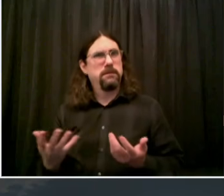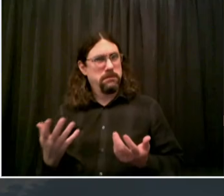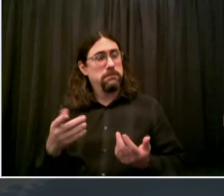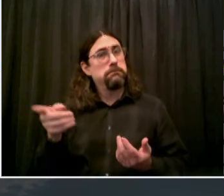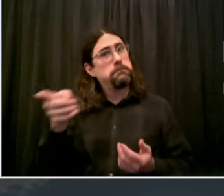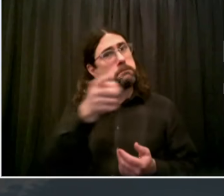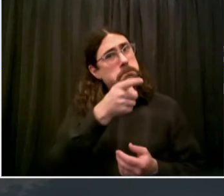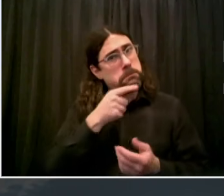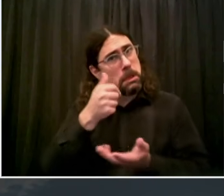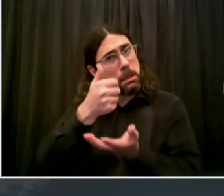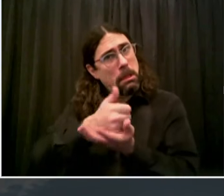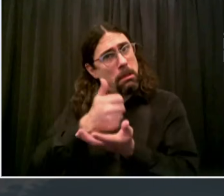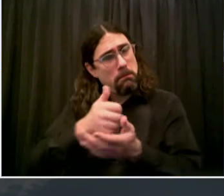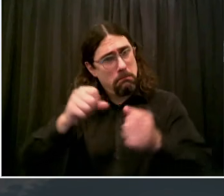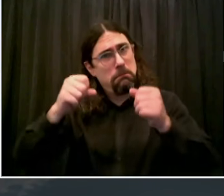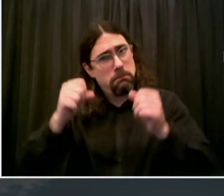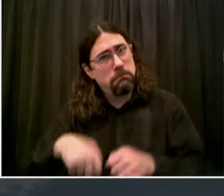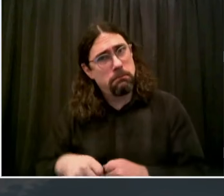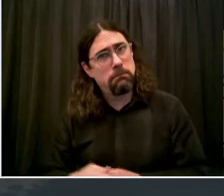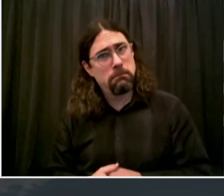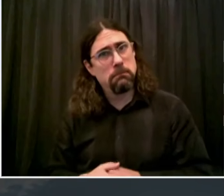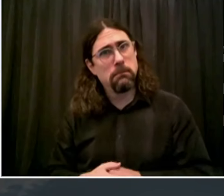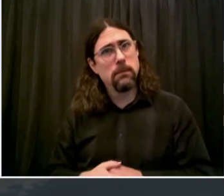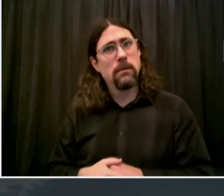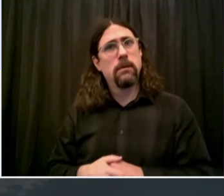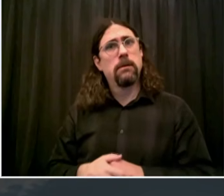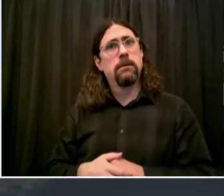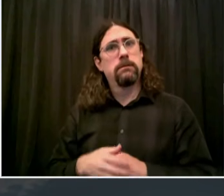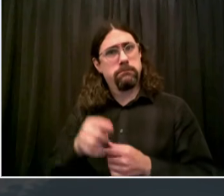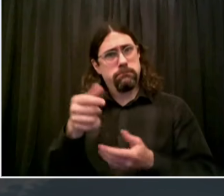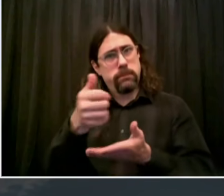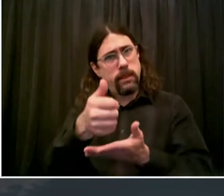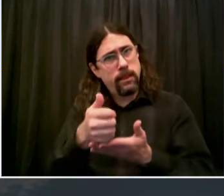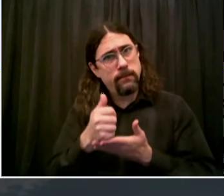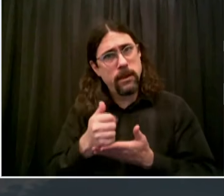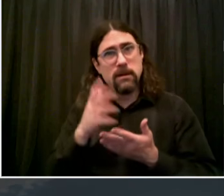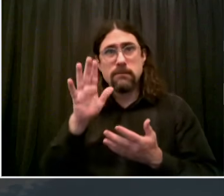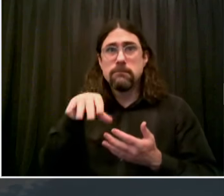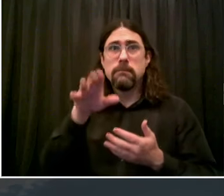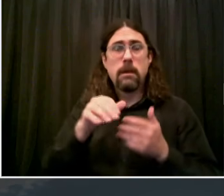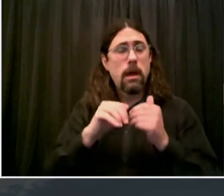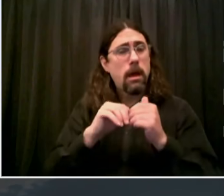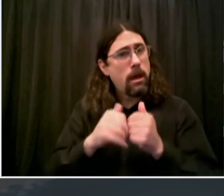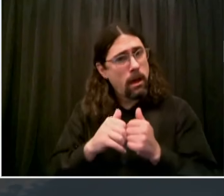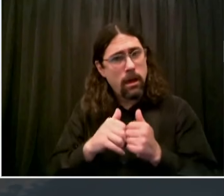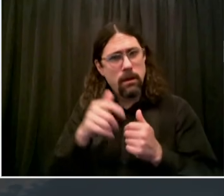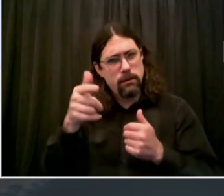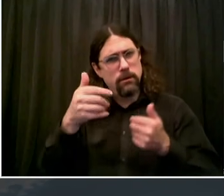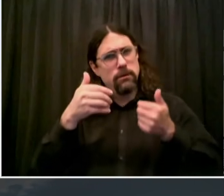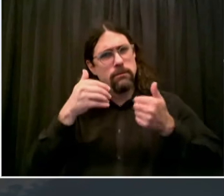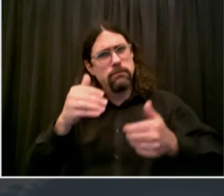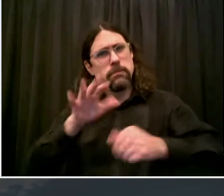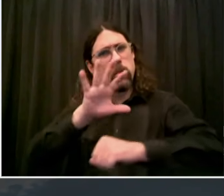YOU CAN HELP. COME FORWARD IF YOU CAN GIVE BLOOD. WE NEED YOU. MAKE AN